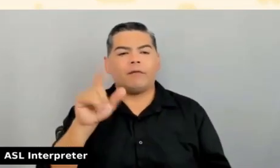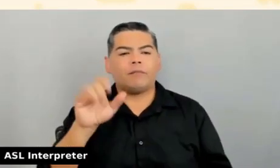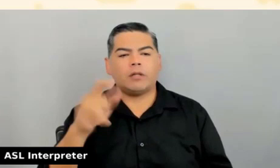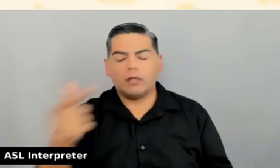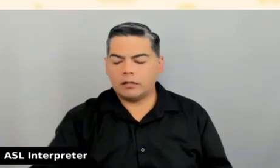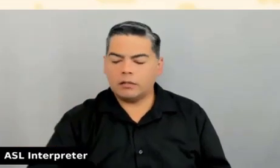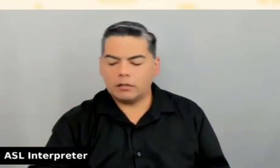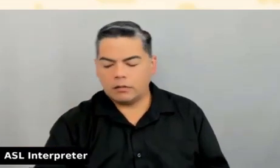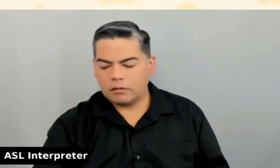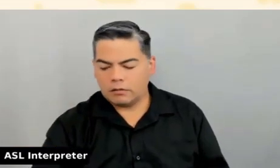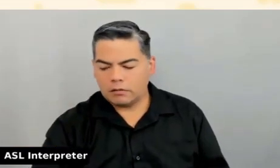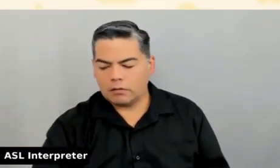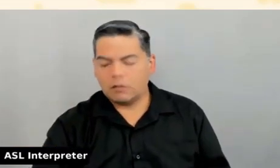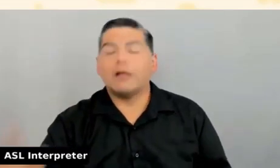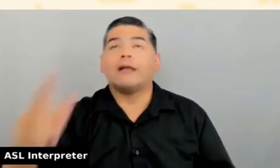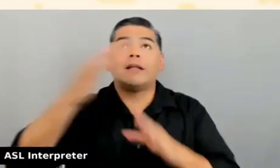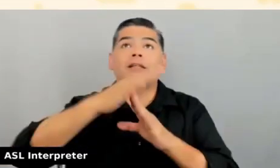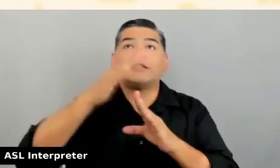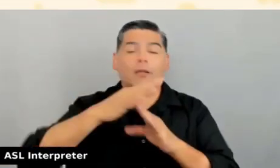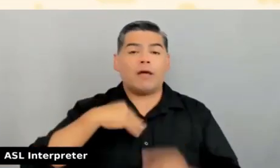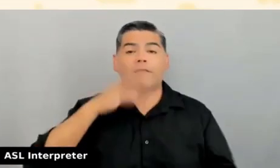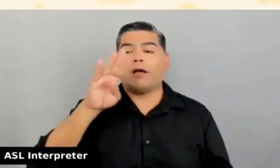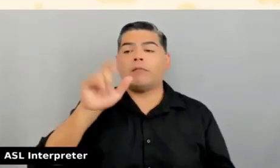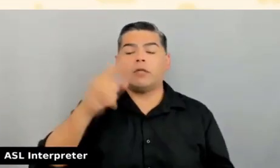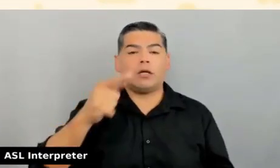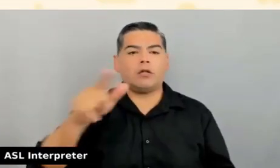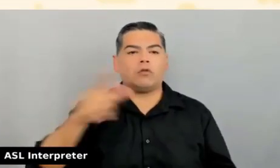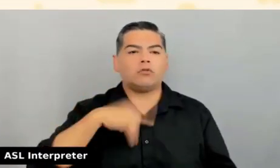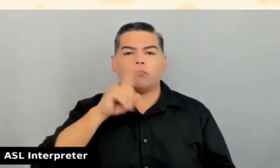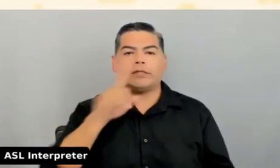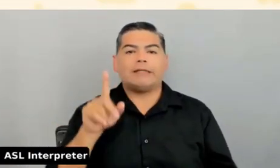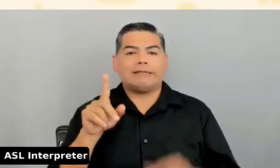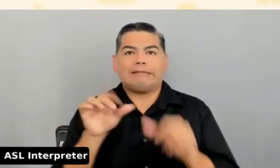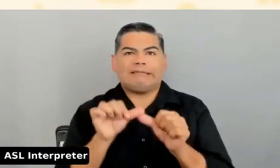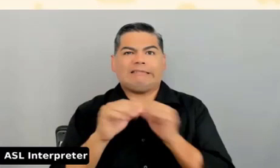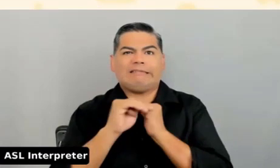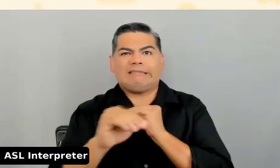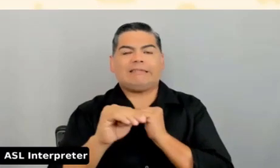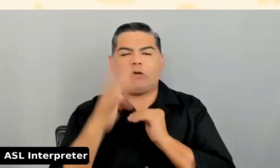And up top we have a blog page, and those are consistently labeled because they go to the same locations.